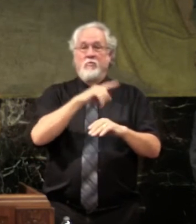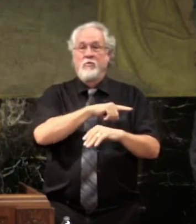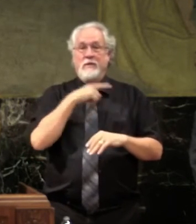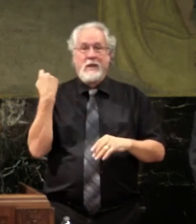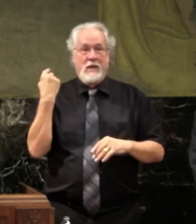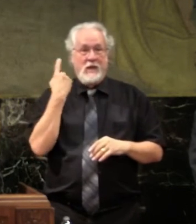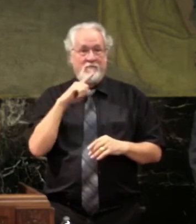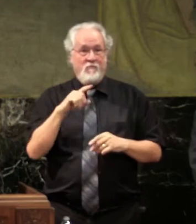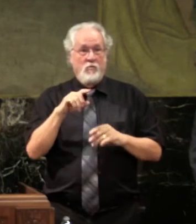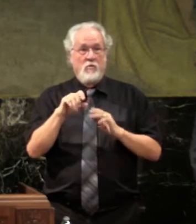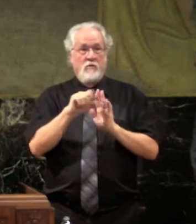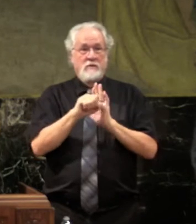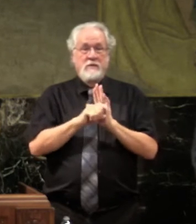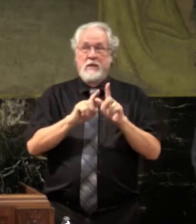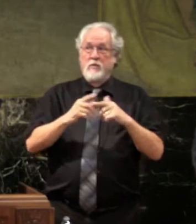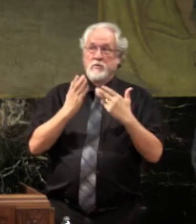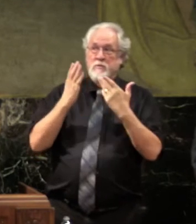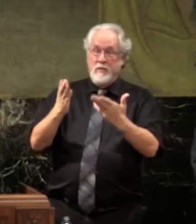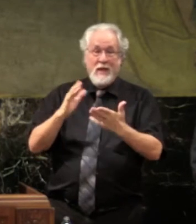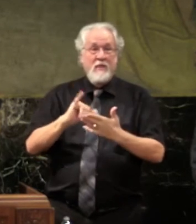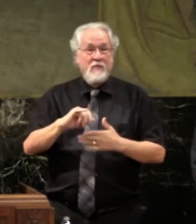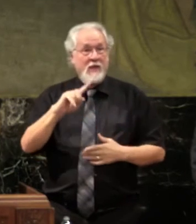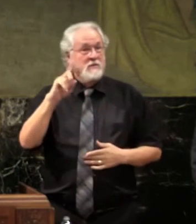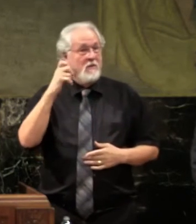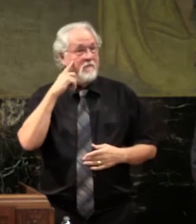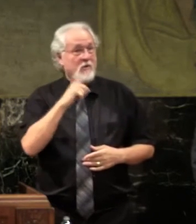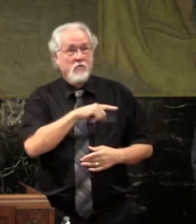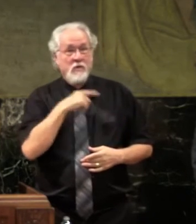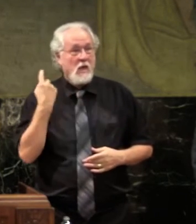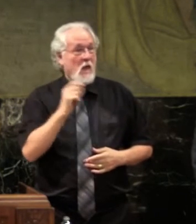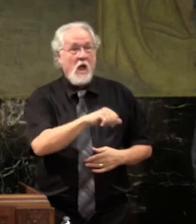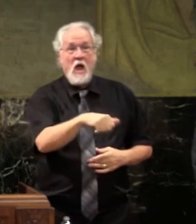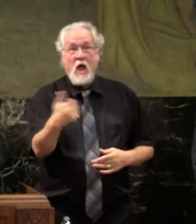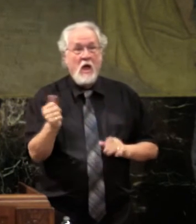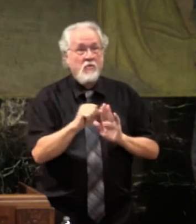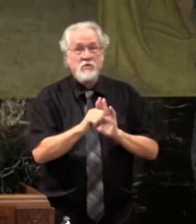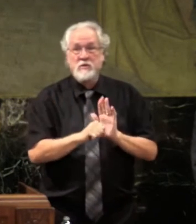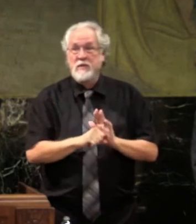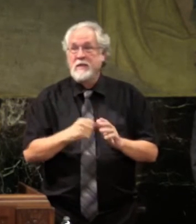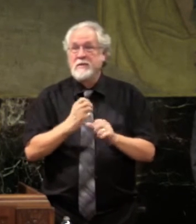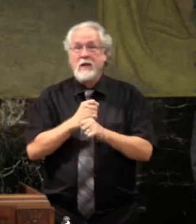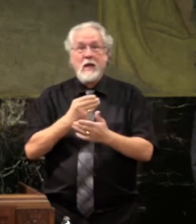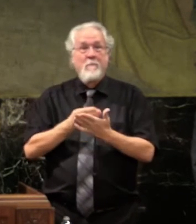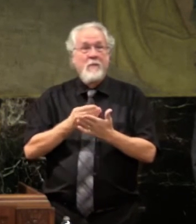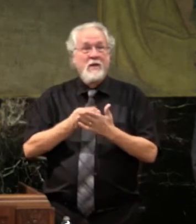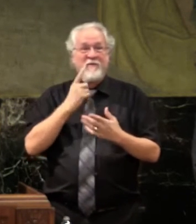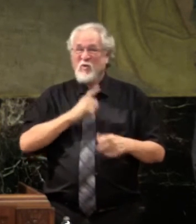its plan and that's a federal deadline that other states who received appropriations for this same storm in